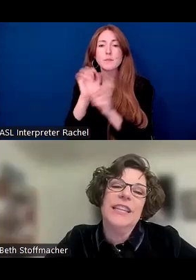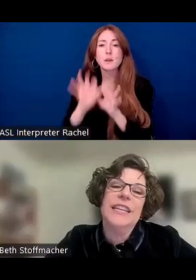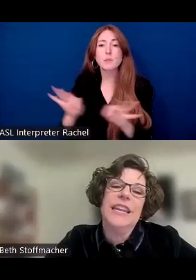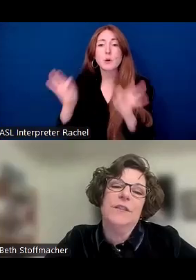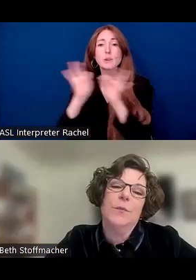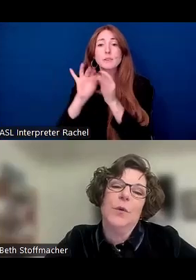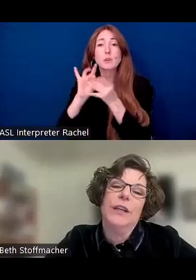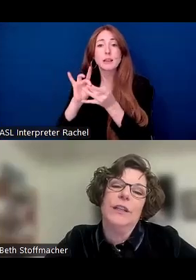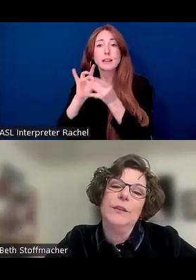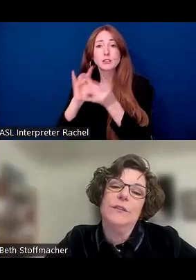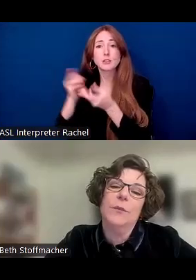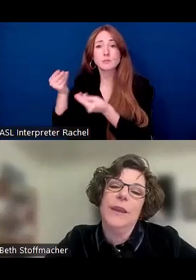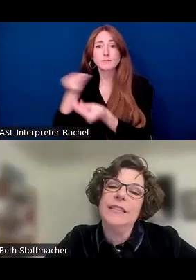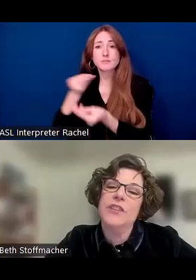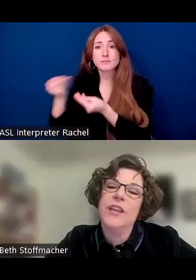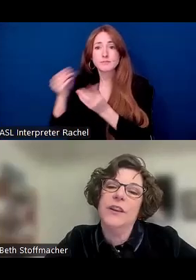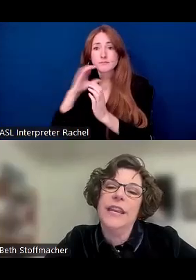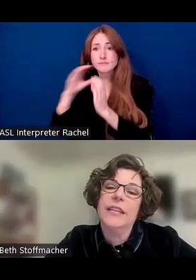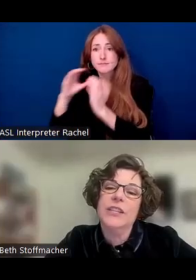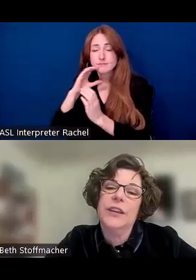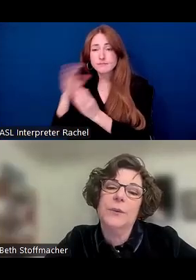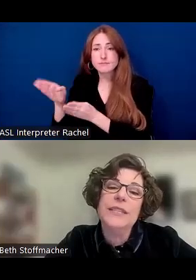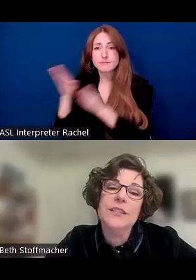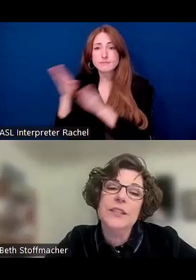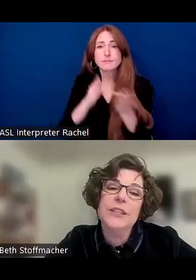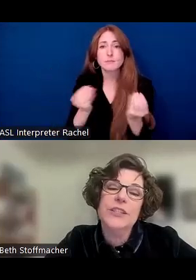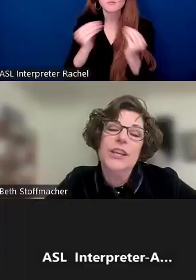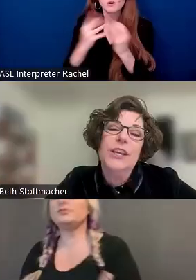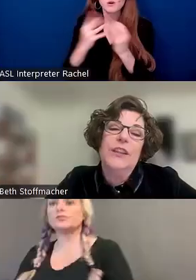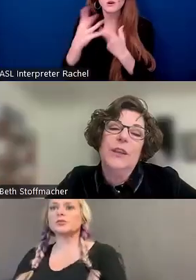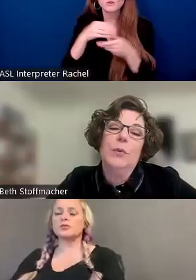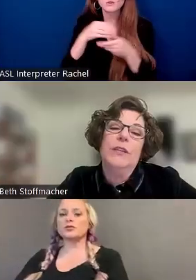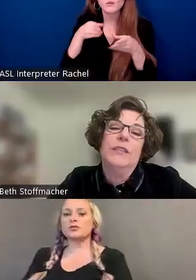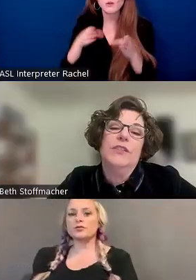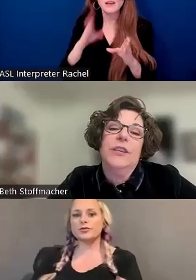the need for more inclusive ways of generating and sharing research, the importance of sharing